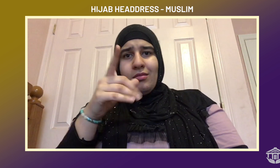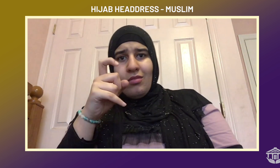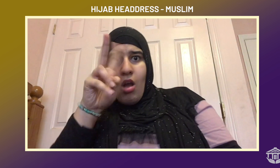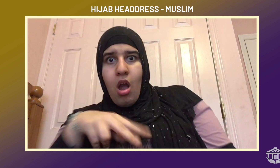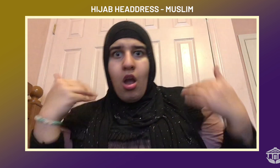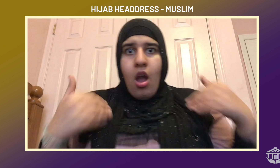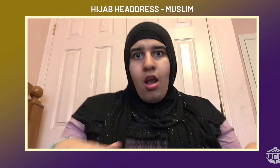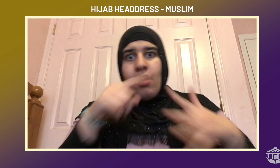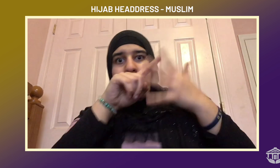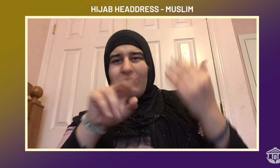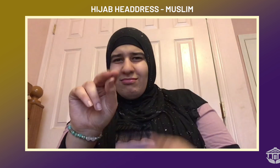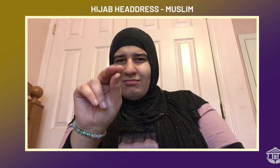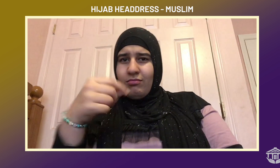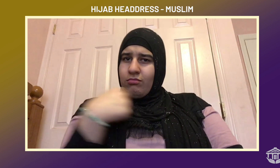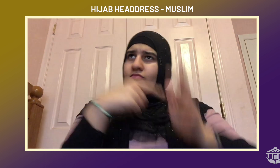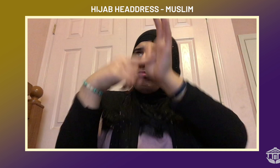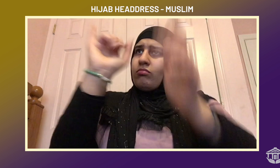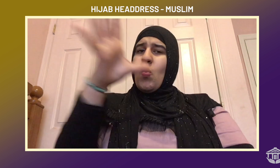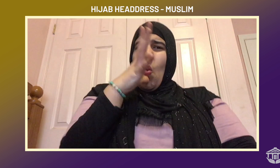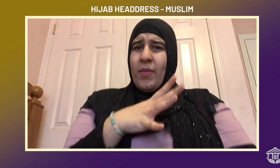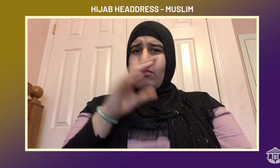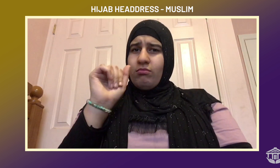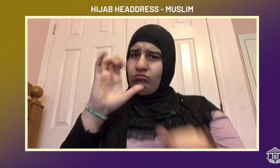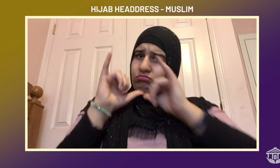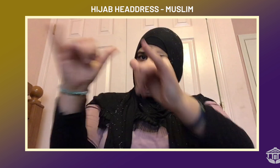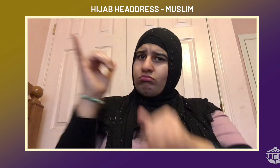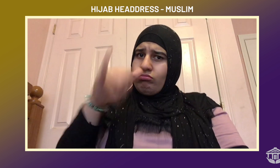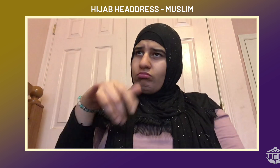We also want to be able to demonstrate that we are more than our bodies more than our